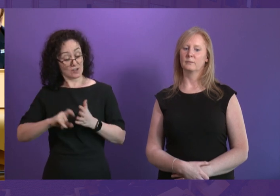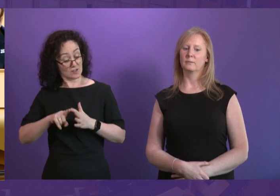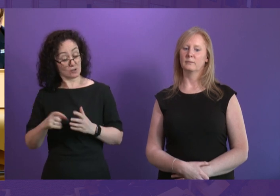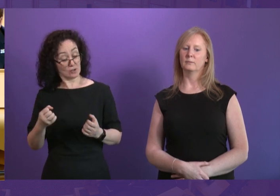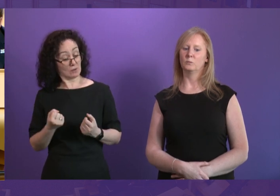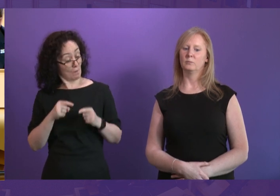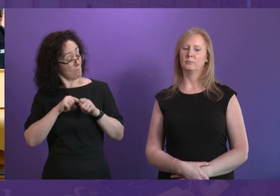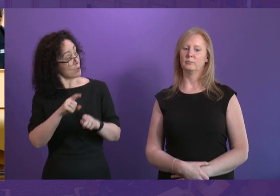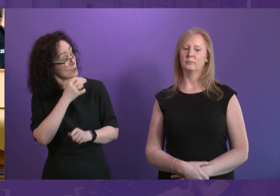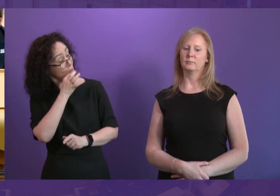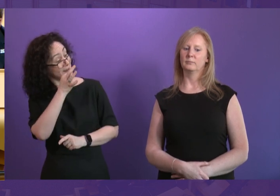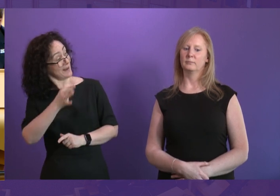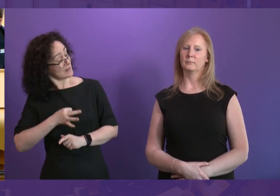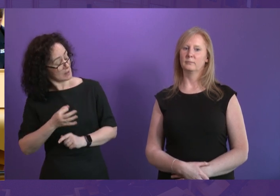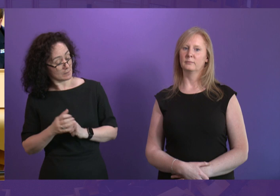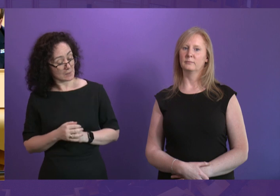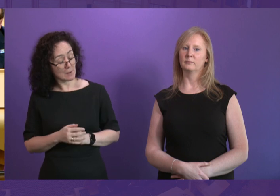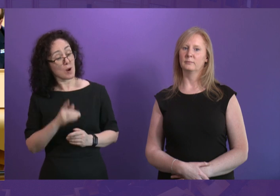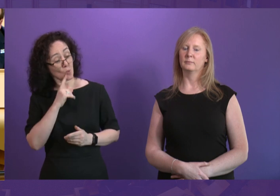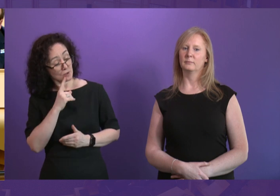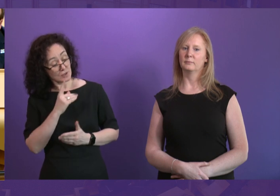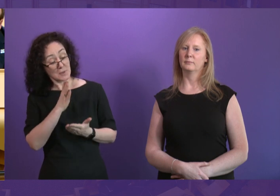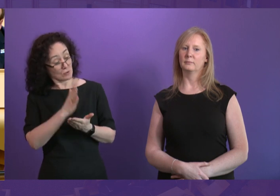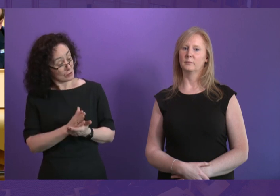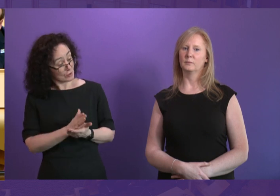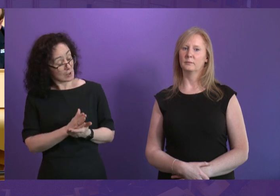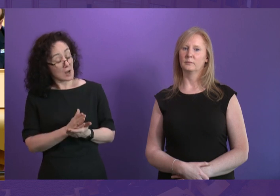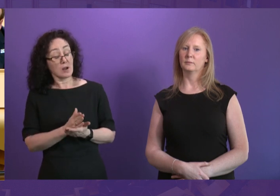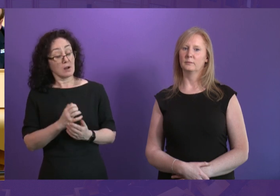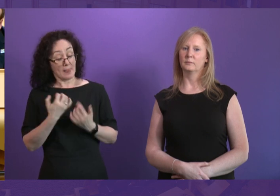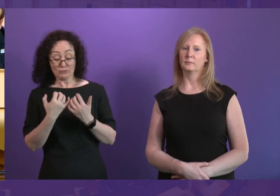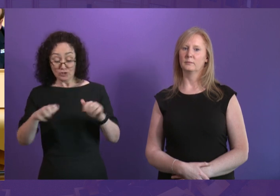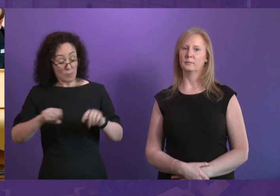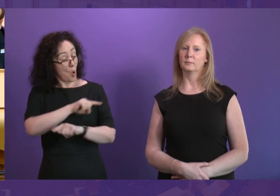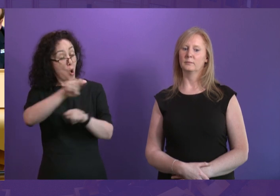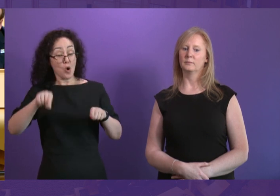I assure Anas Sarwar and the entire chamber that the Scottish Government, as an employer,